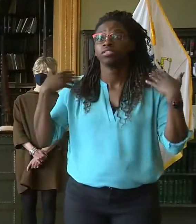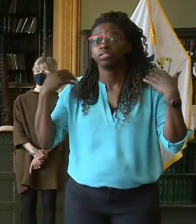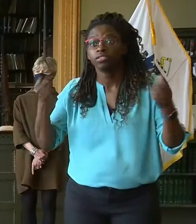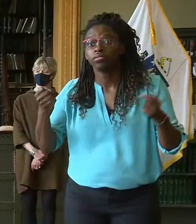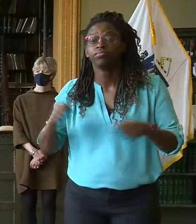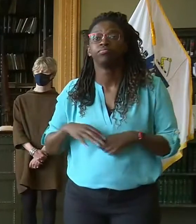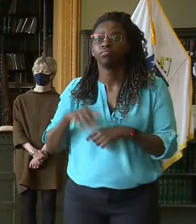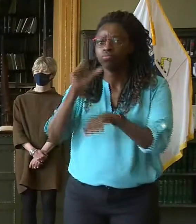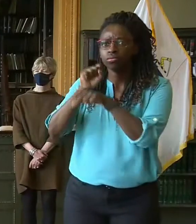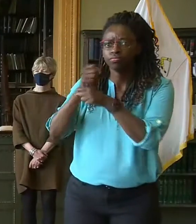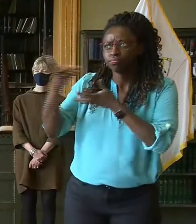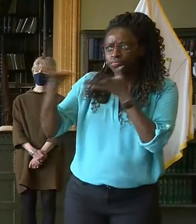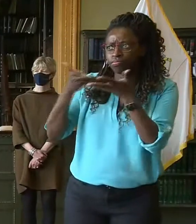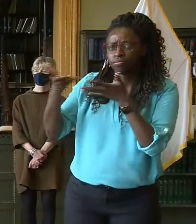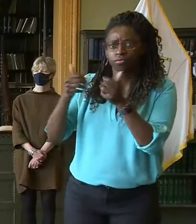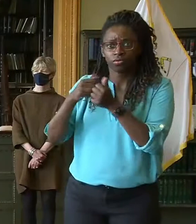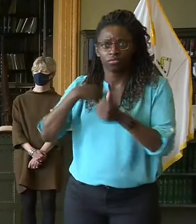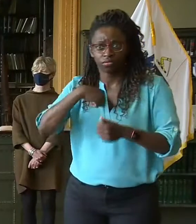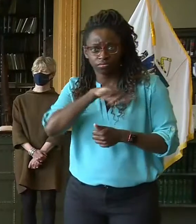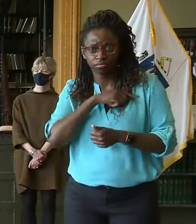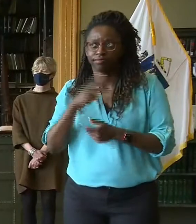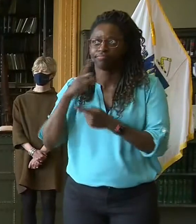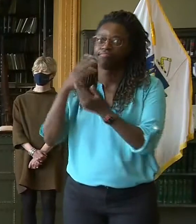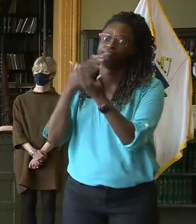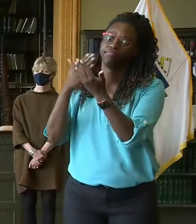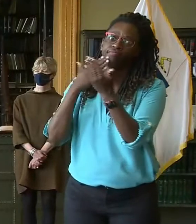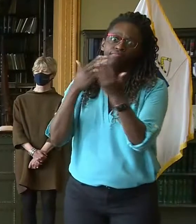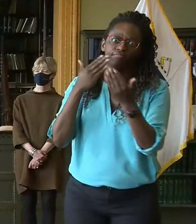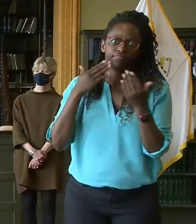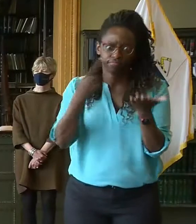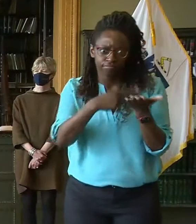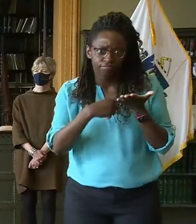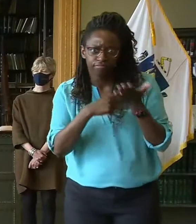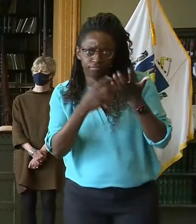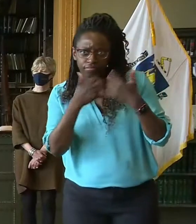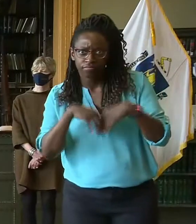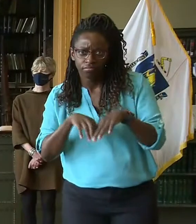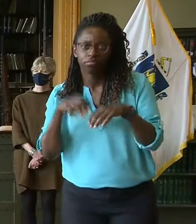WARDS OF HEALTH FOR